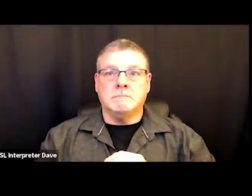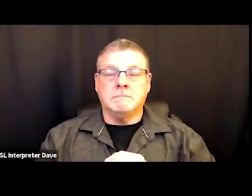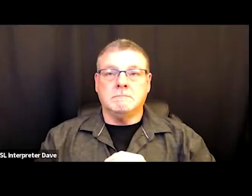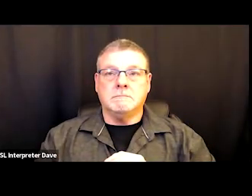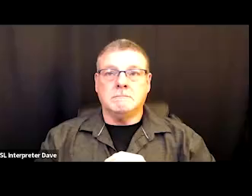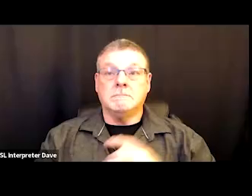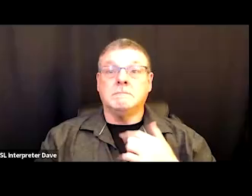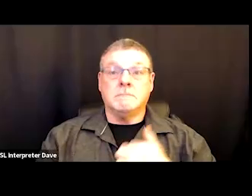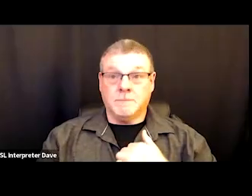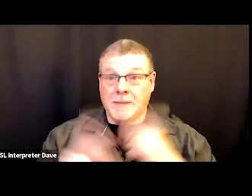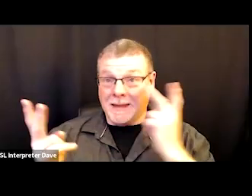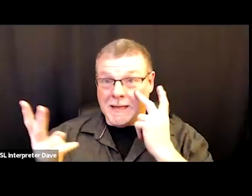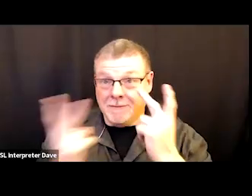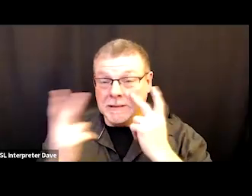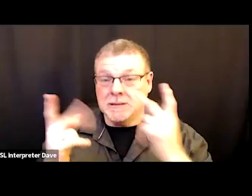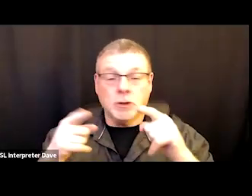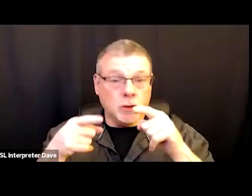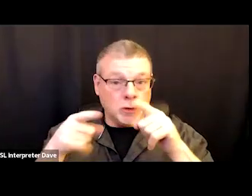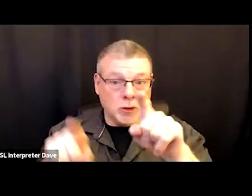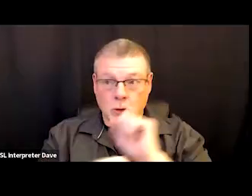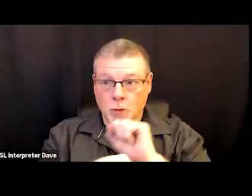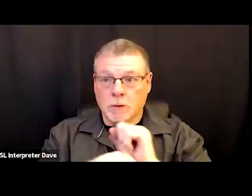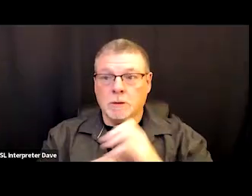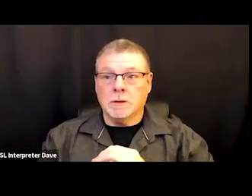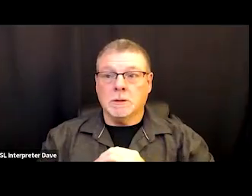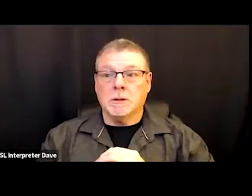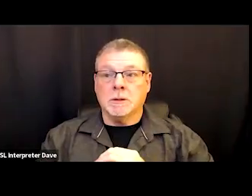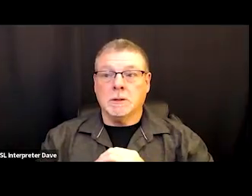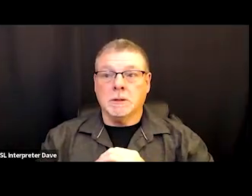I've seen this at work. I know of drug courts and probation departments